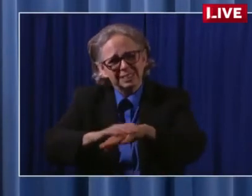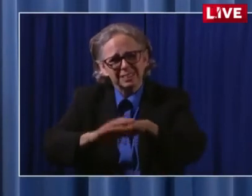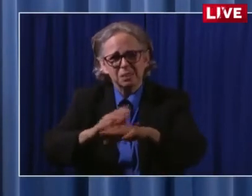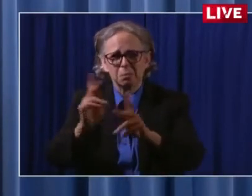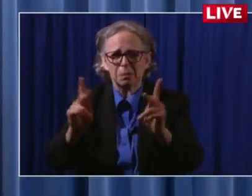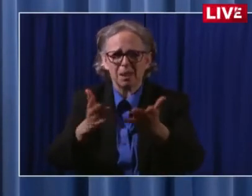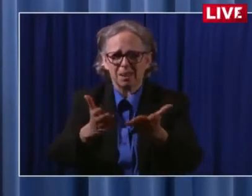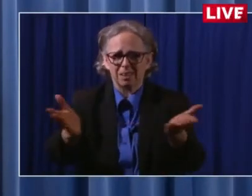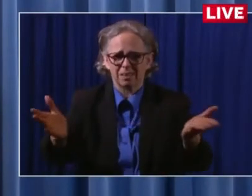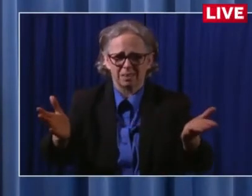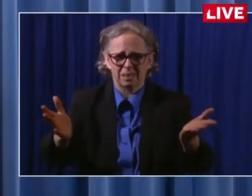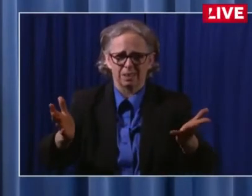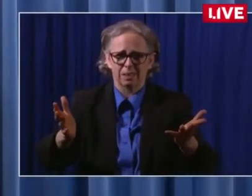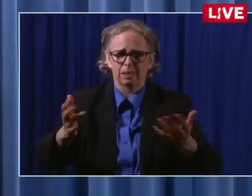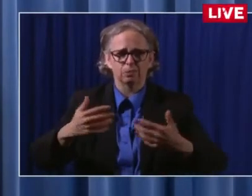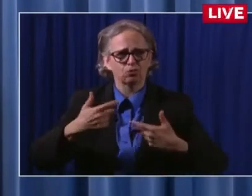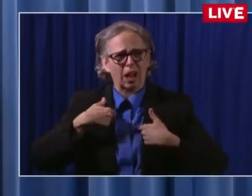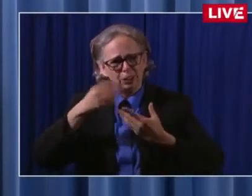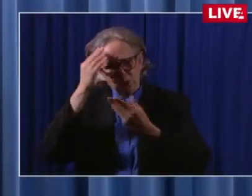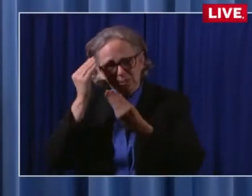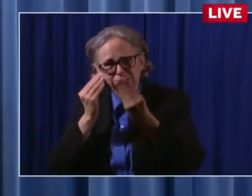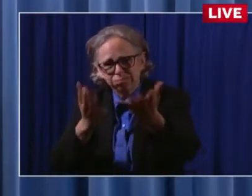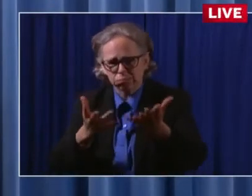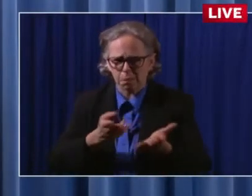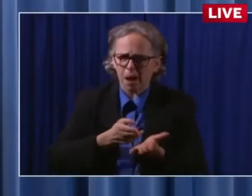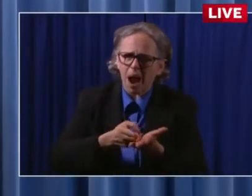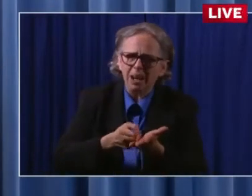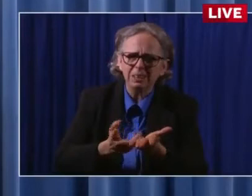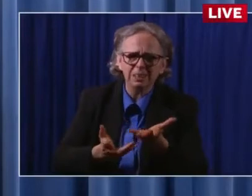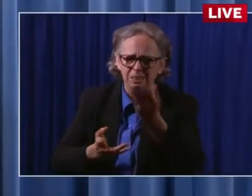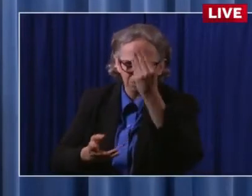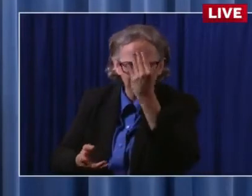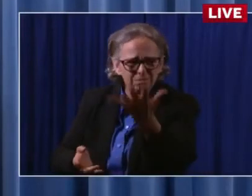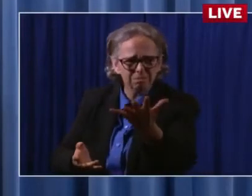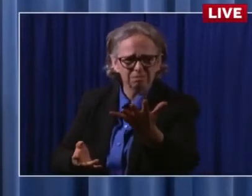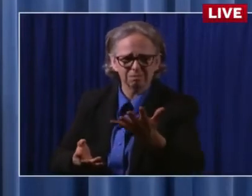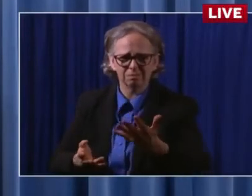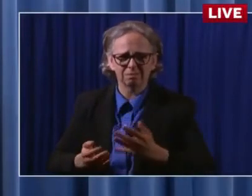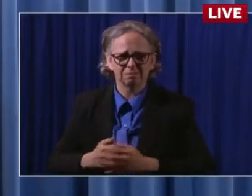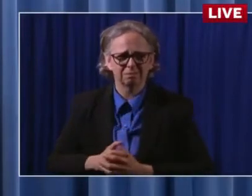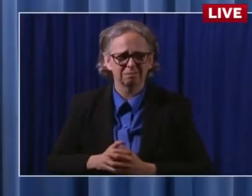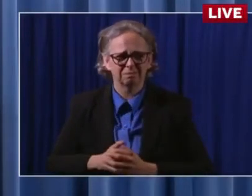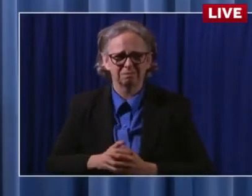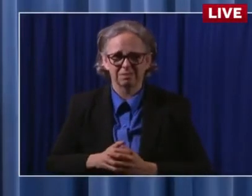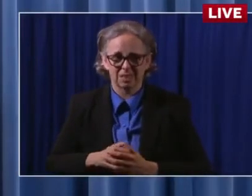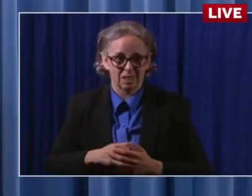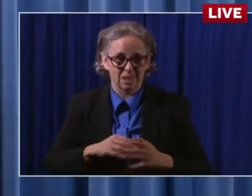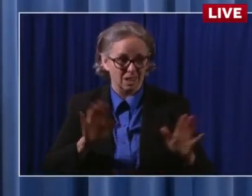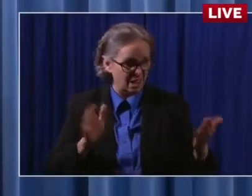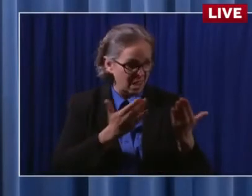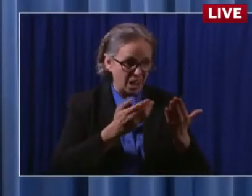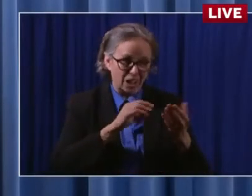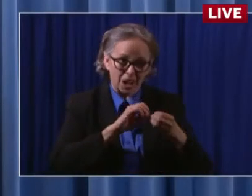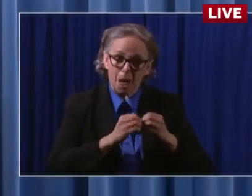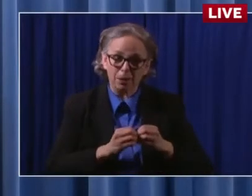WHAT WE’RE TRYING TO DO, THAT WE HAVE DONE THROUGHOUT THIS, IS TO TELL PEOPLE ALL THE DATA THAT WE KNOW.